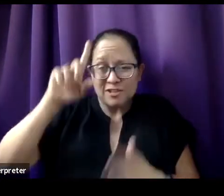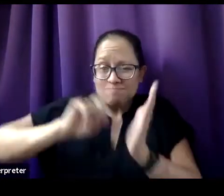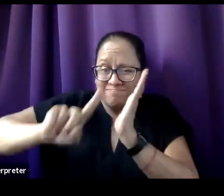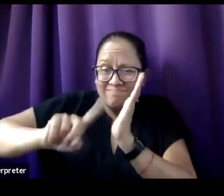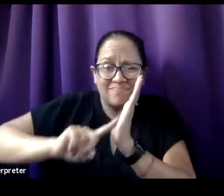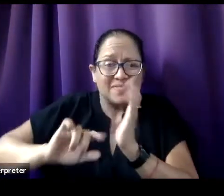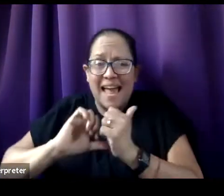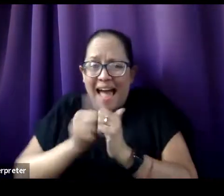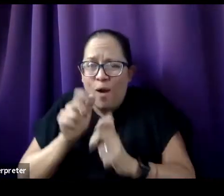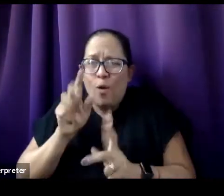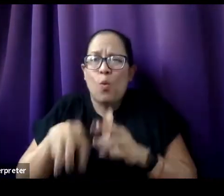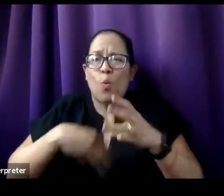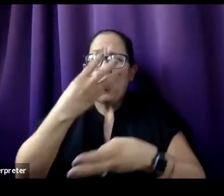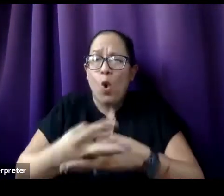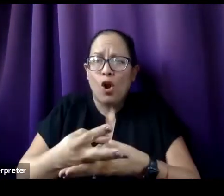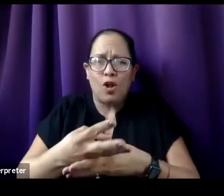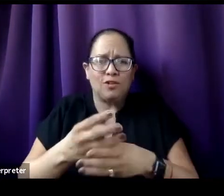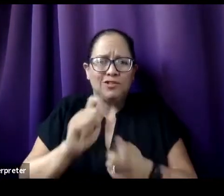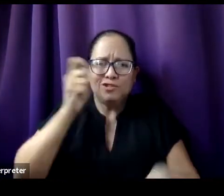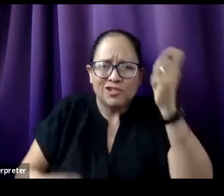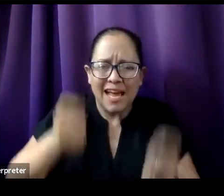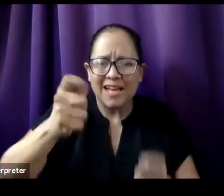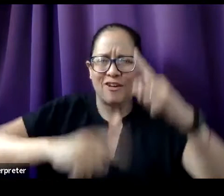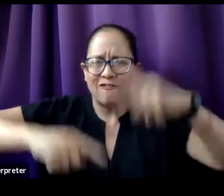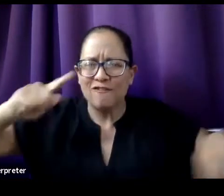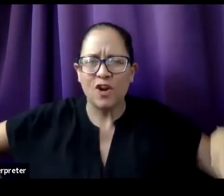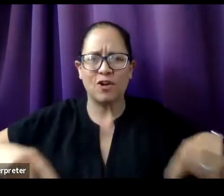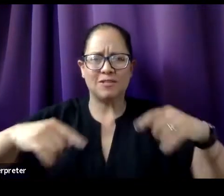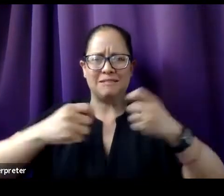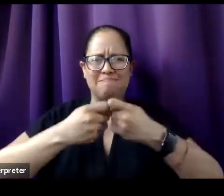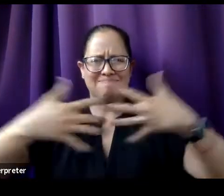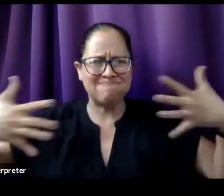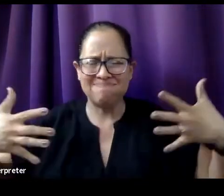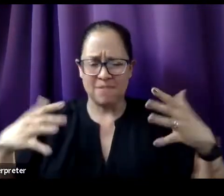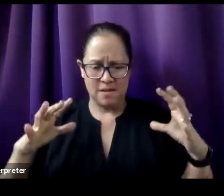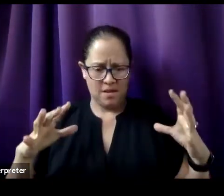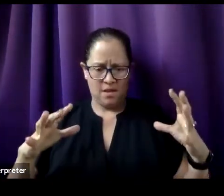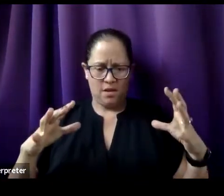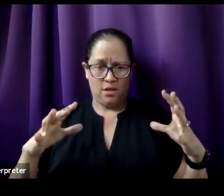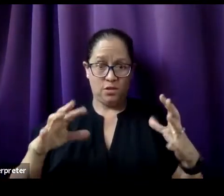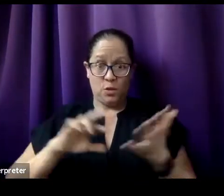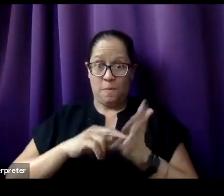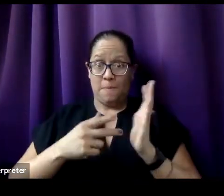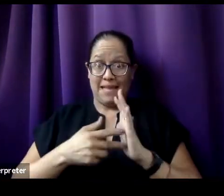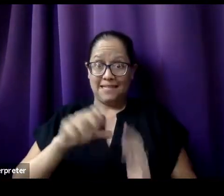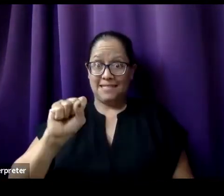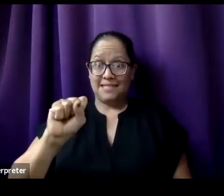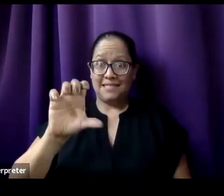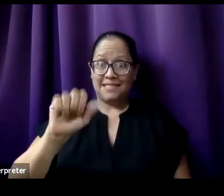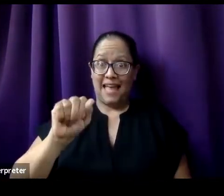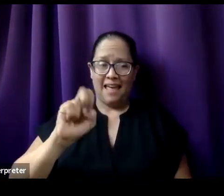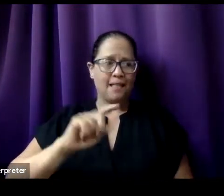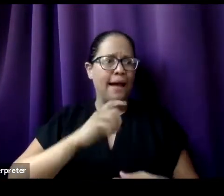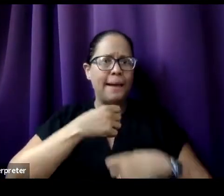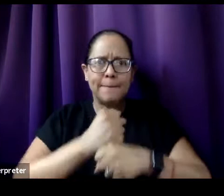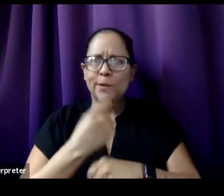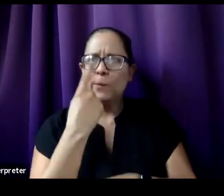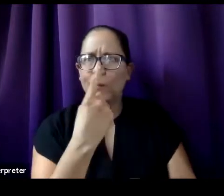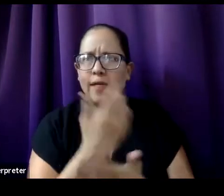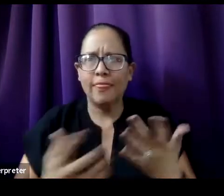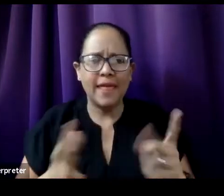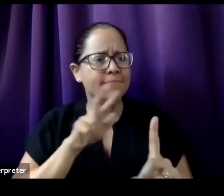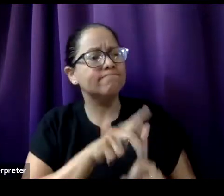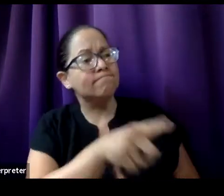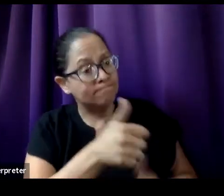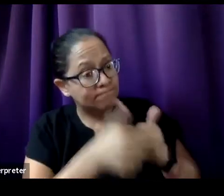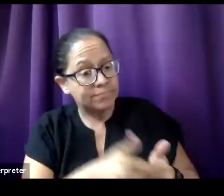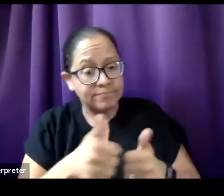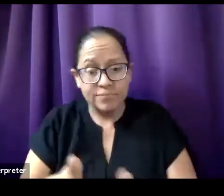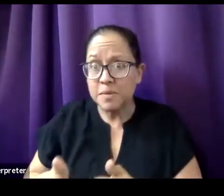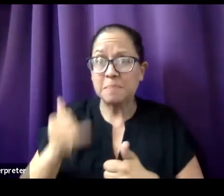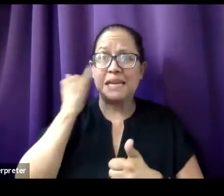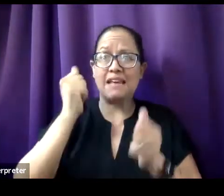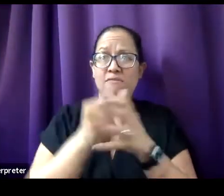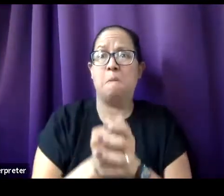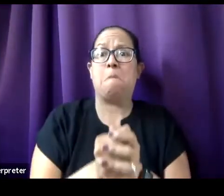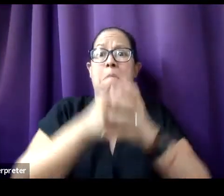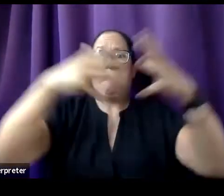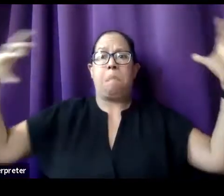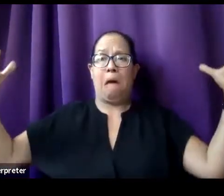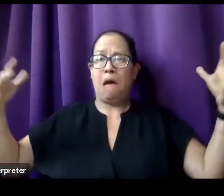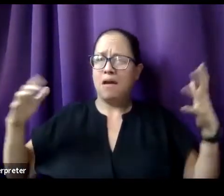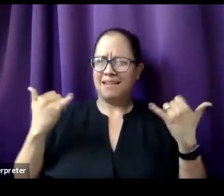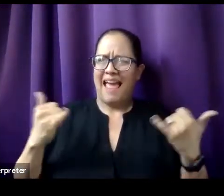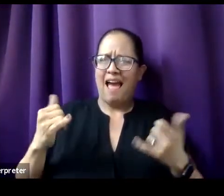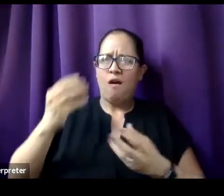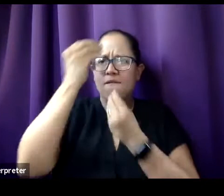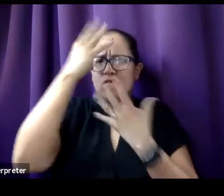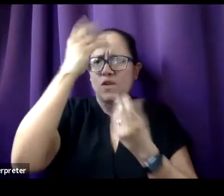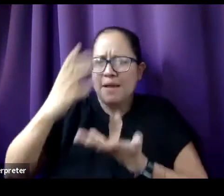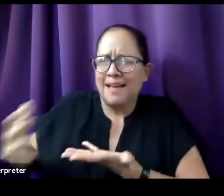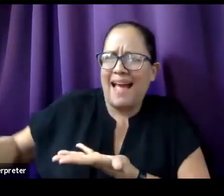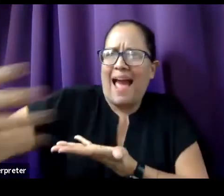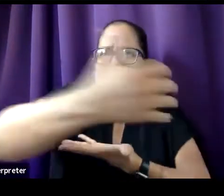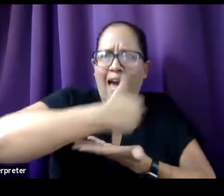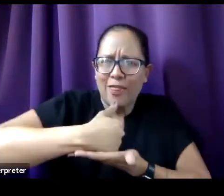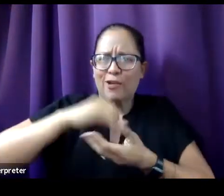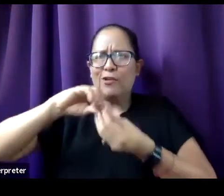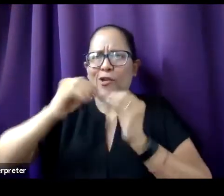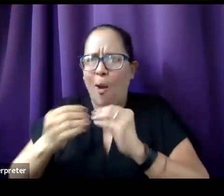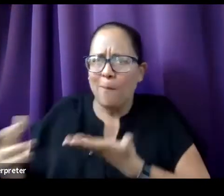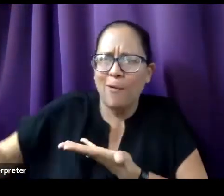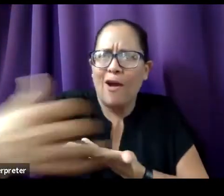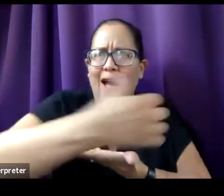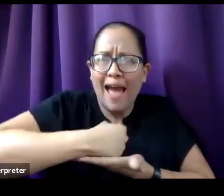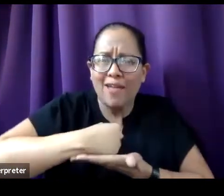So the promise of scale, we hope, always fall short, precisely because in scaling something you're racing, the existence of the very difficult. often human work that goes into making things seemed frictionless.